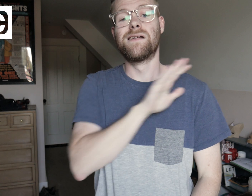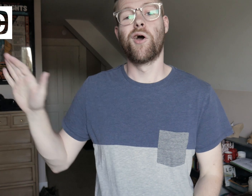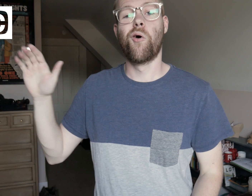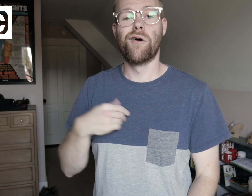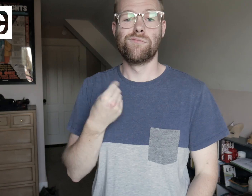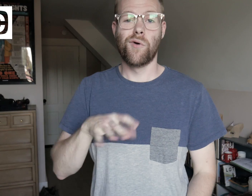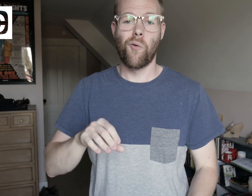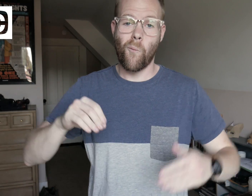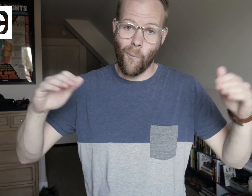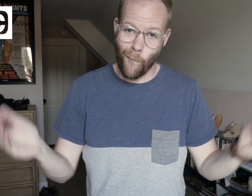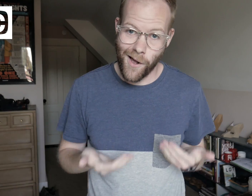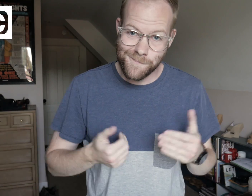Hello, I’m Rogan and welcome.